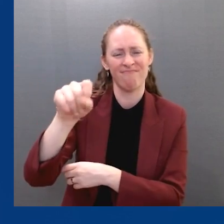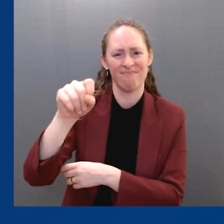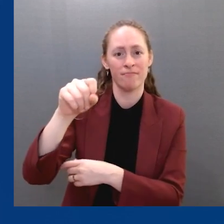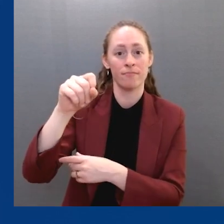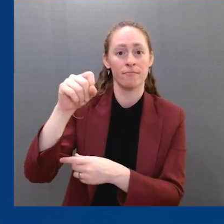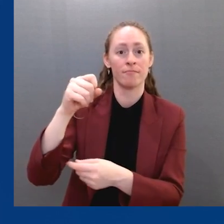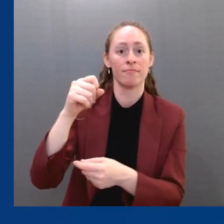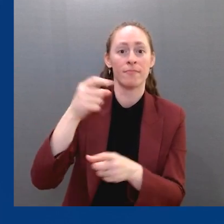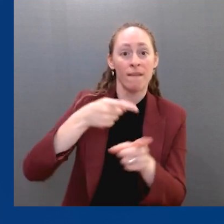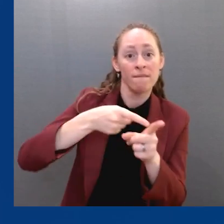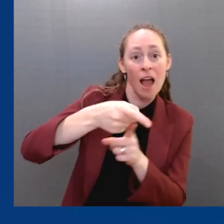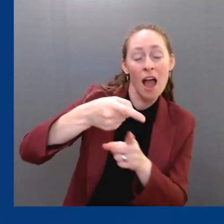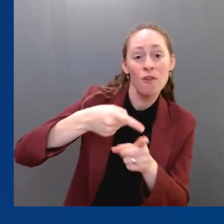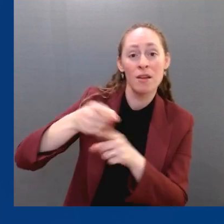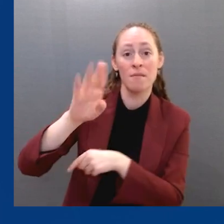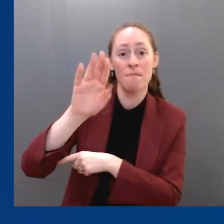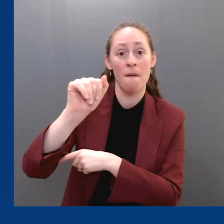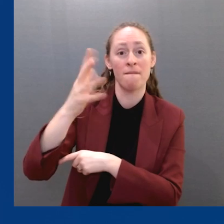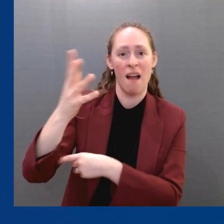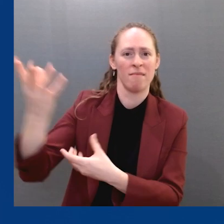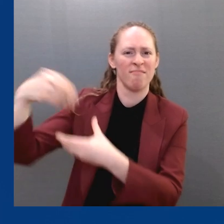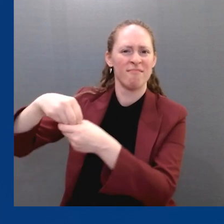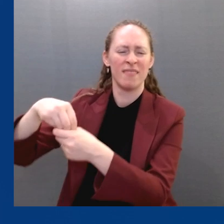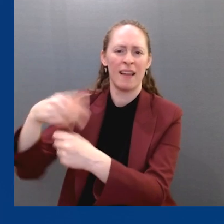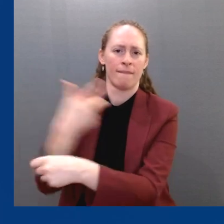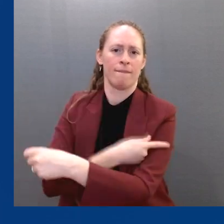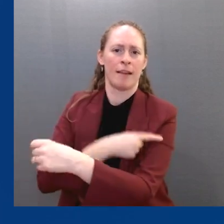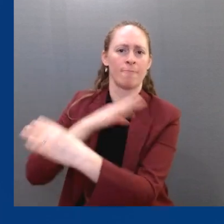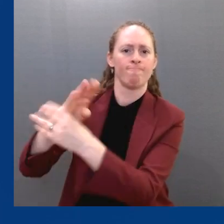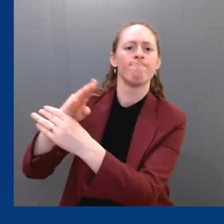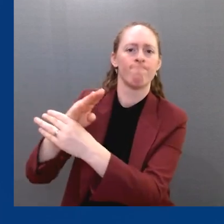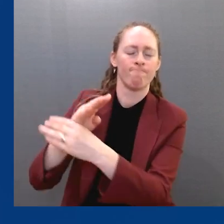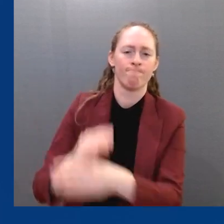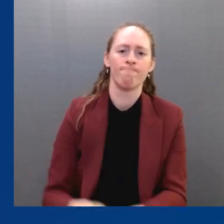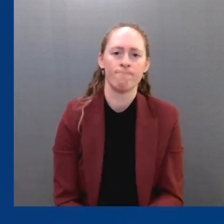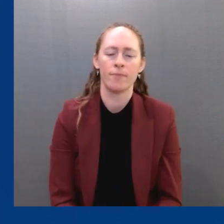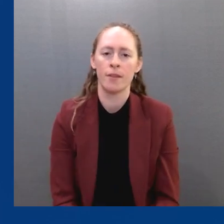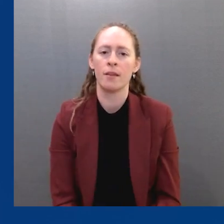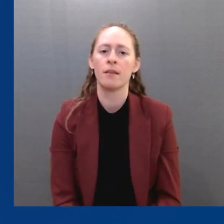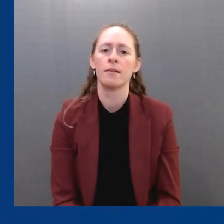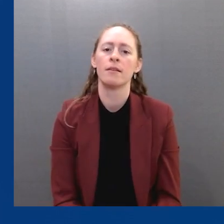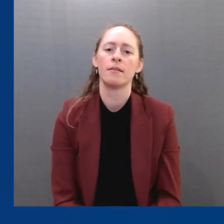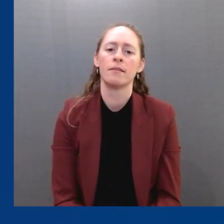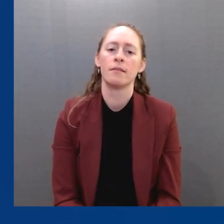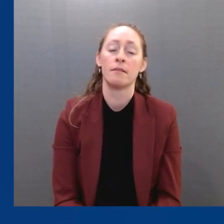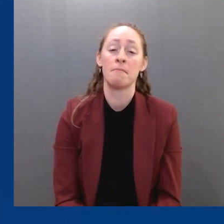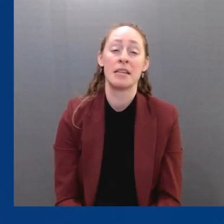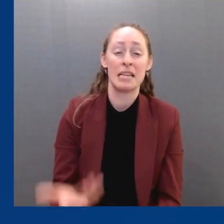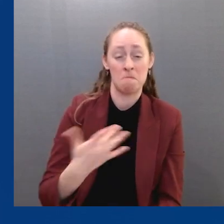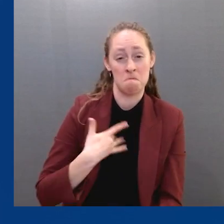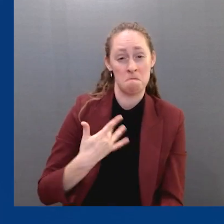So we don't have exact timing. Our expectation is that it'll happen sometime in early October, could be a little earlier, could be a little later.